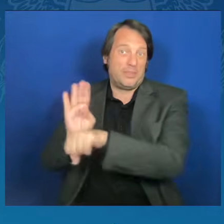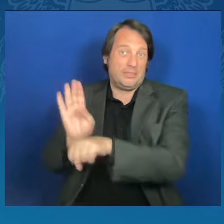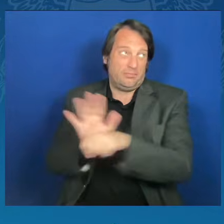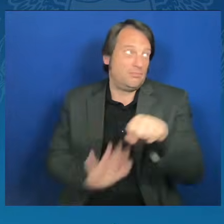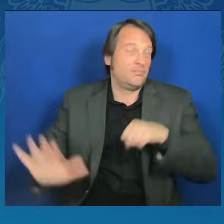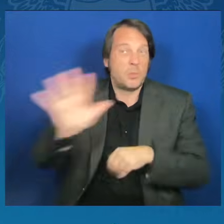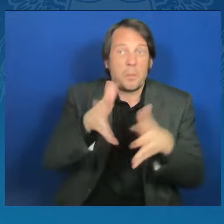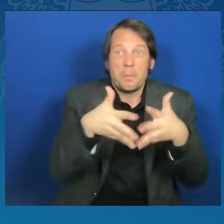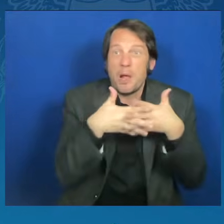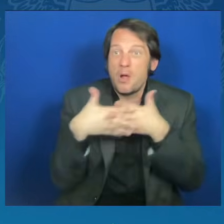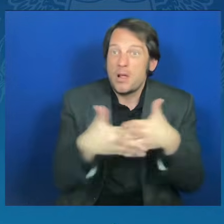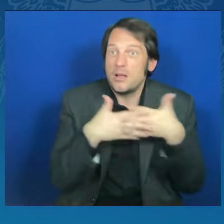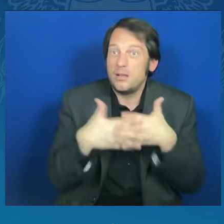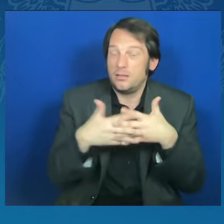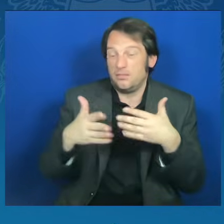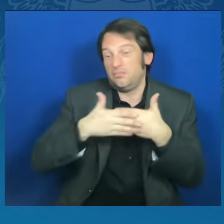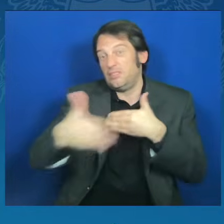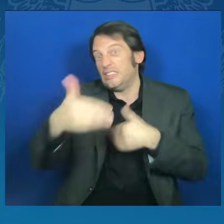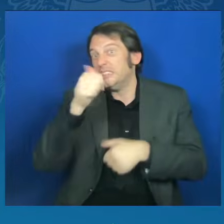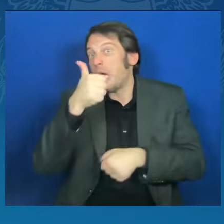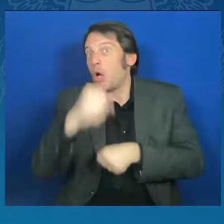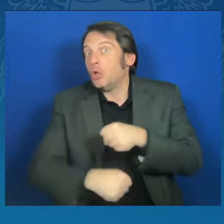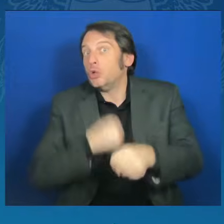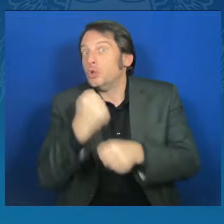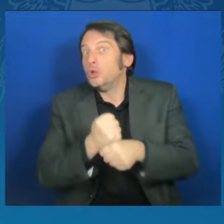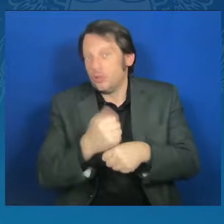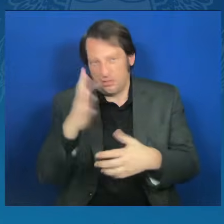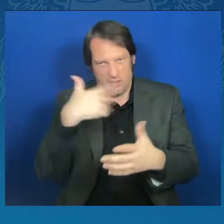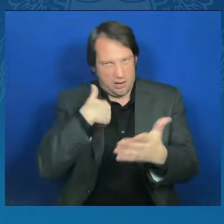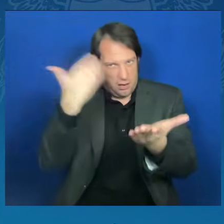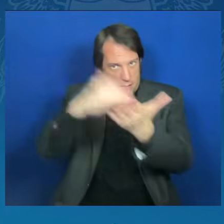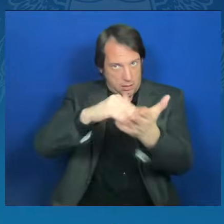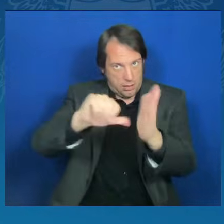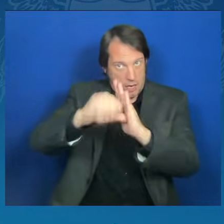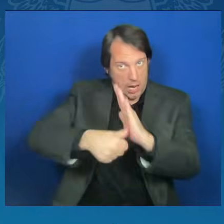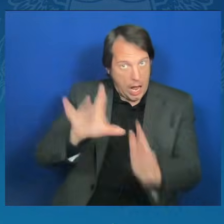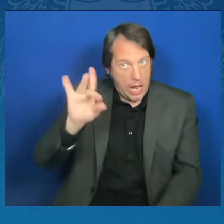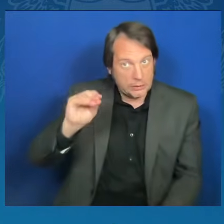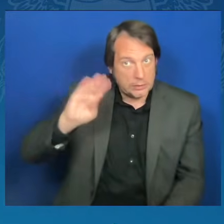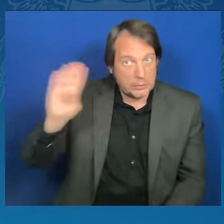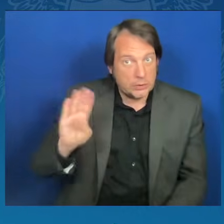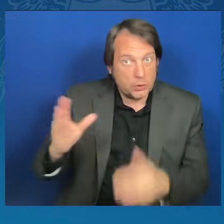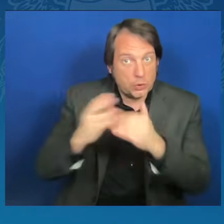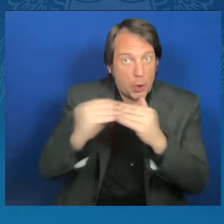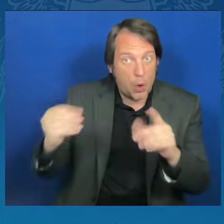both as a senator but also today as Vice President. It's a place where she holds me accountable every day